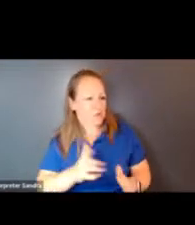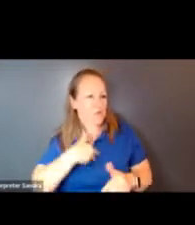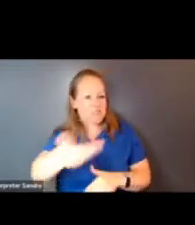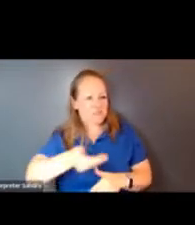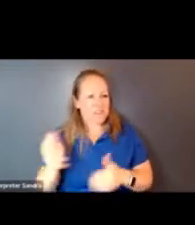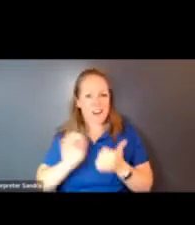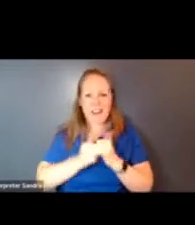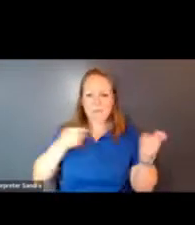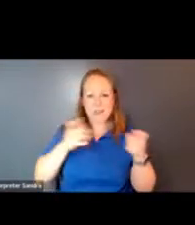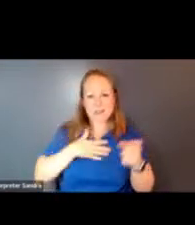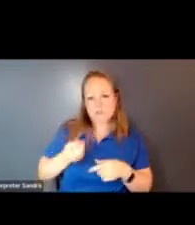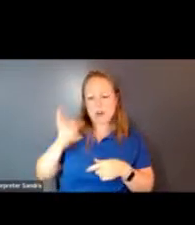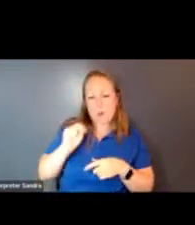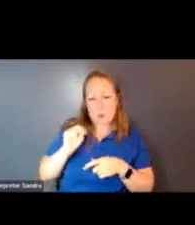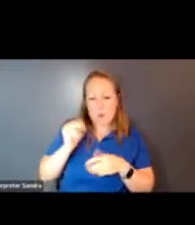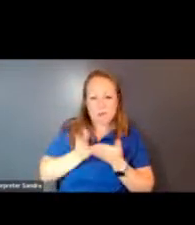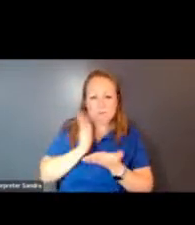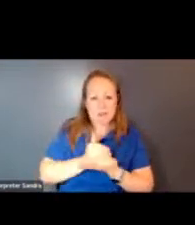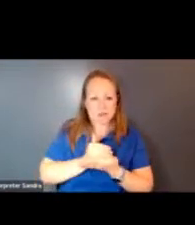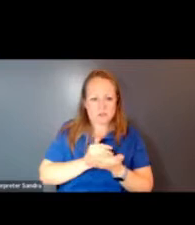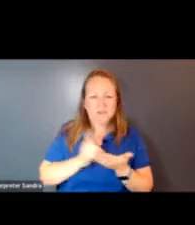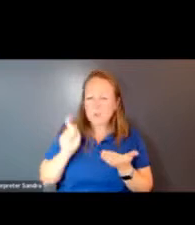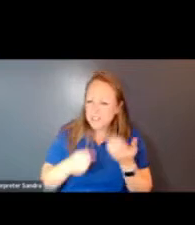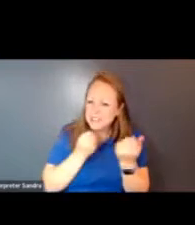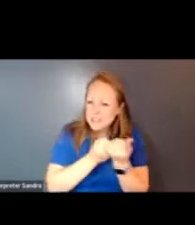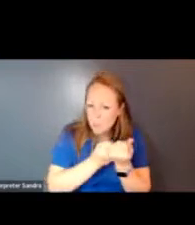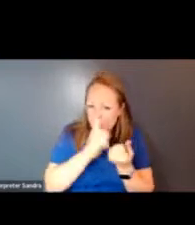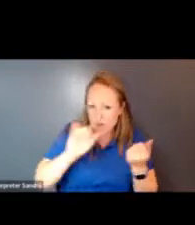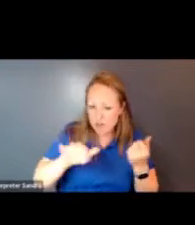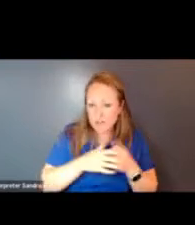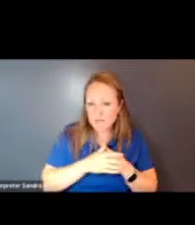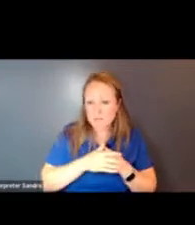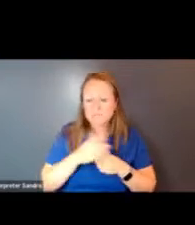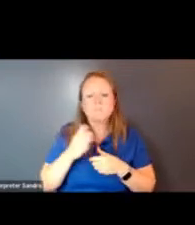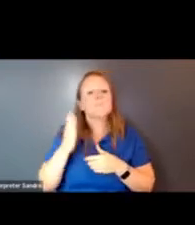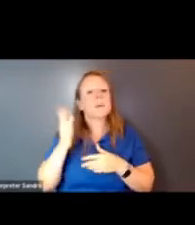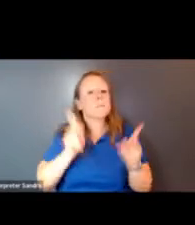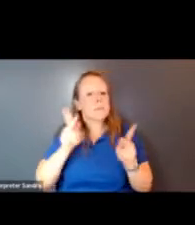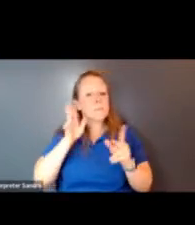successful. And we have found that people will decline to participate in self direction if they don't feel like they have